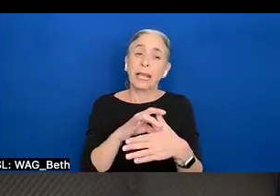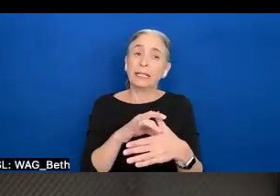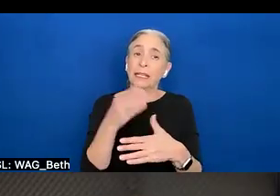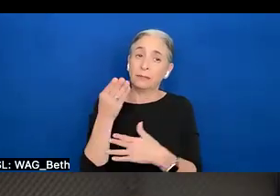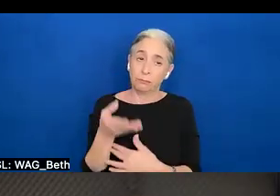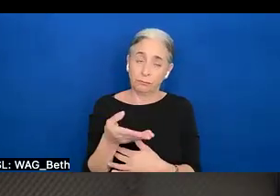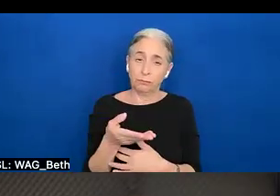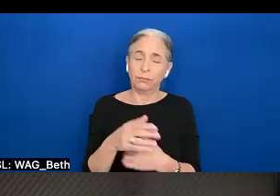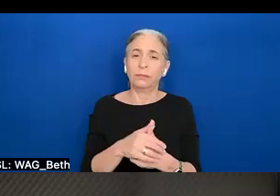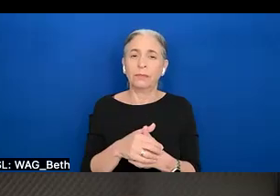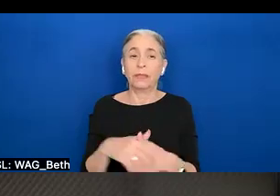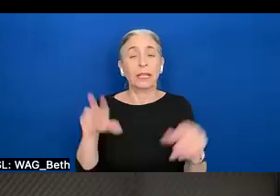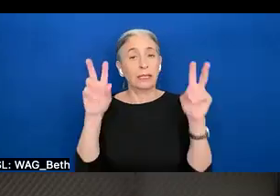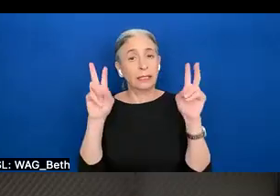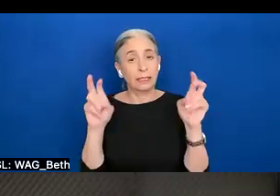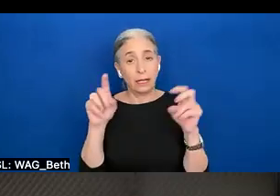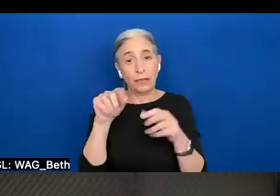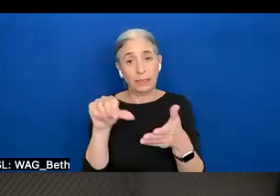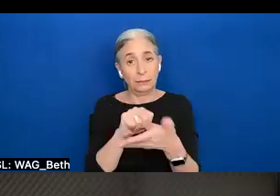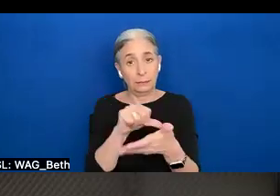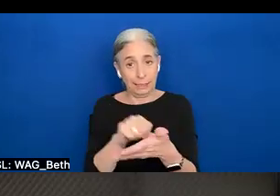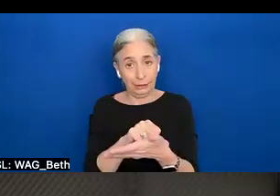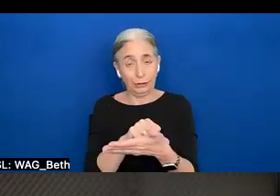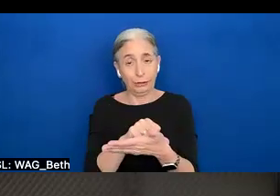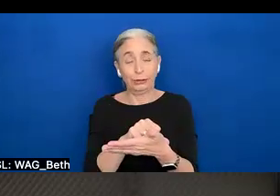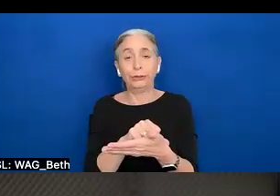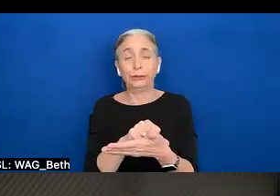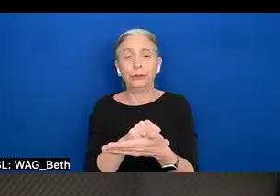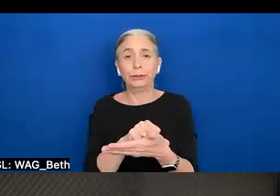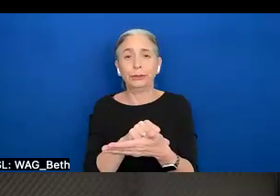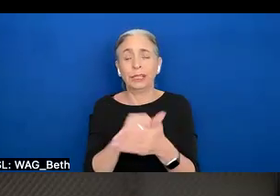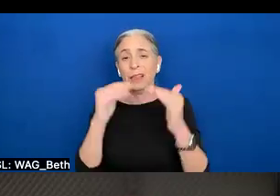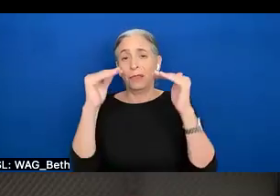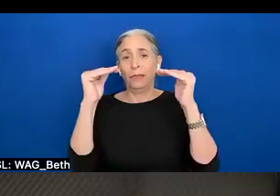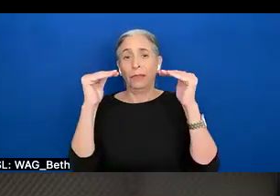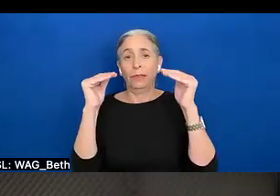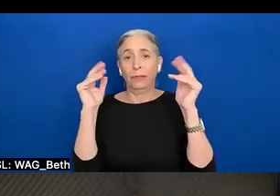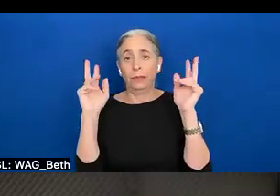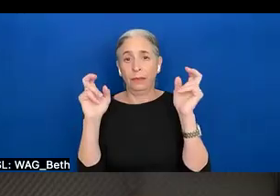And there is a title on this page. And the level of this title is H2.